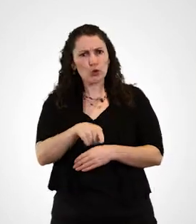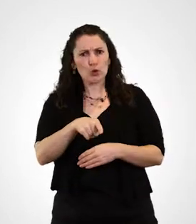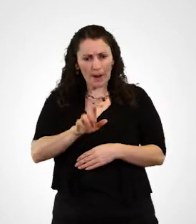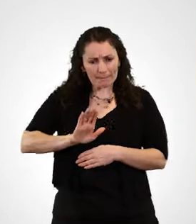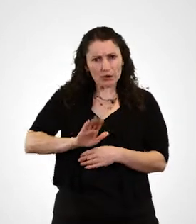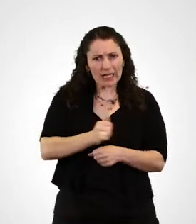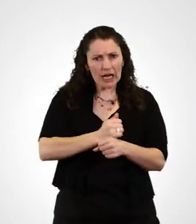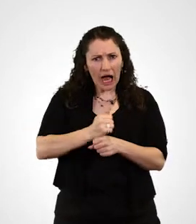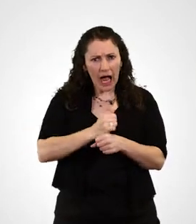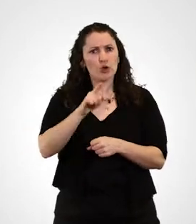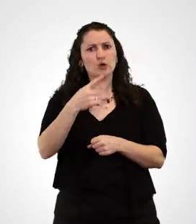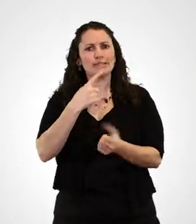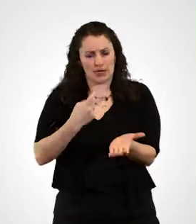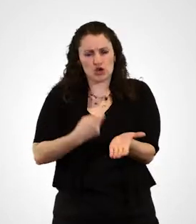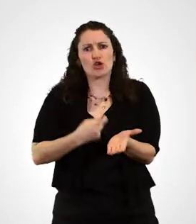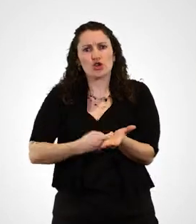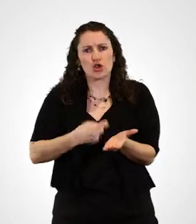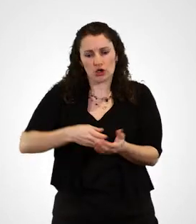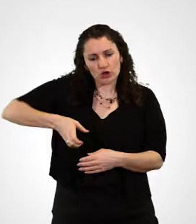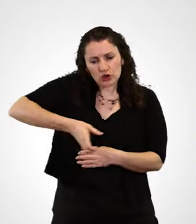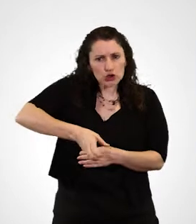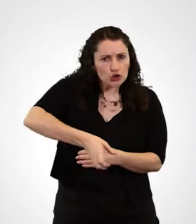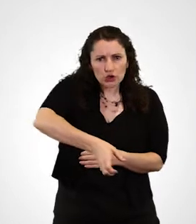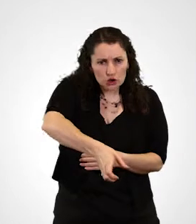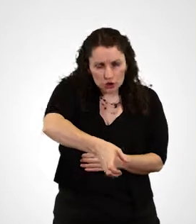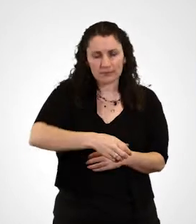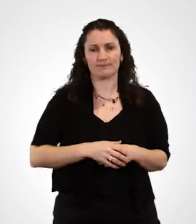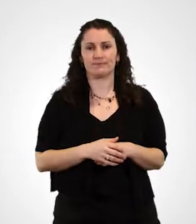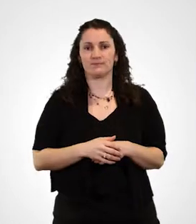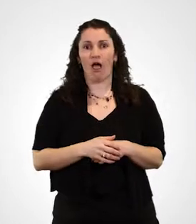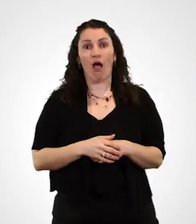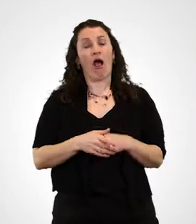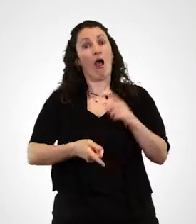you said "rrr, rrr", and the letter "R"